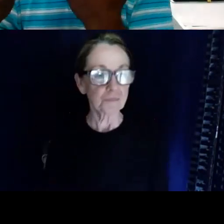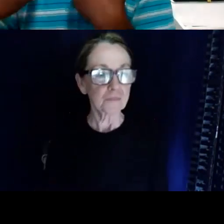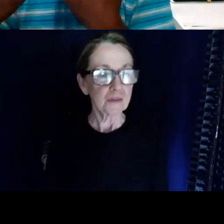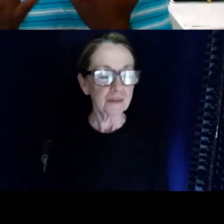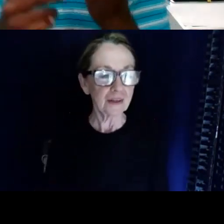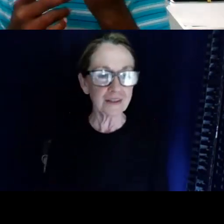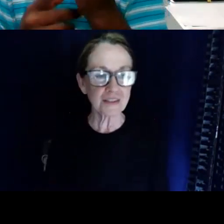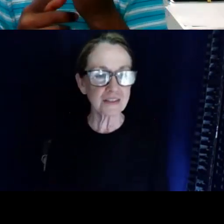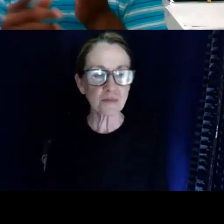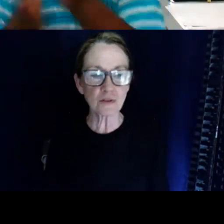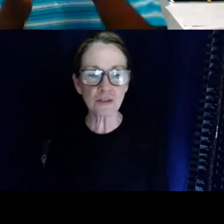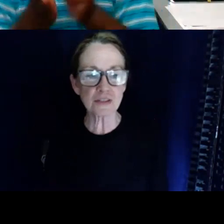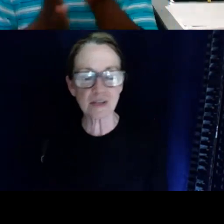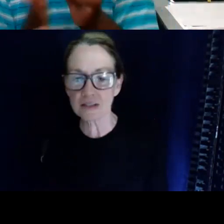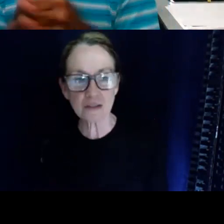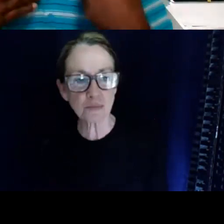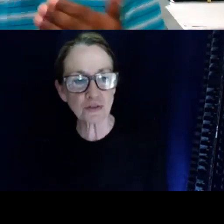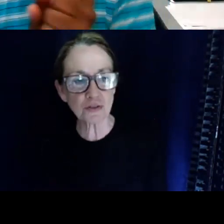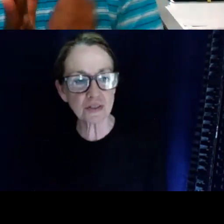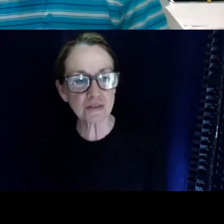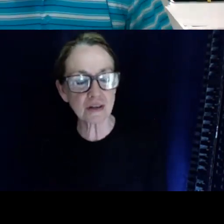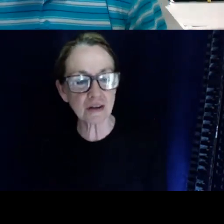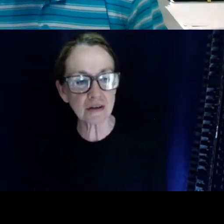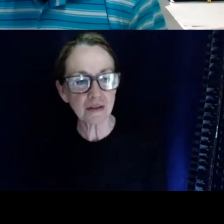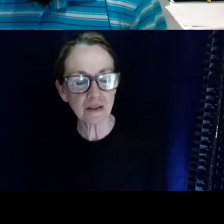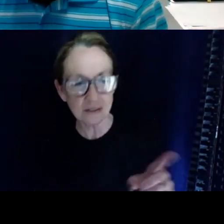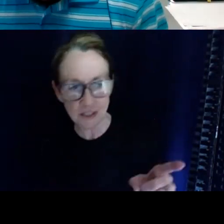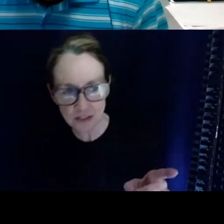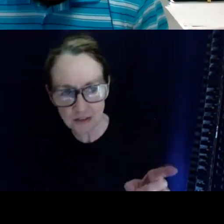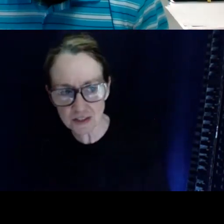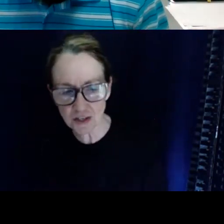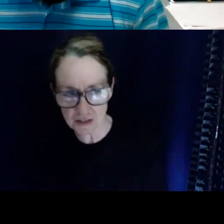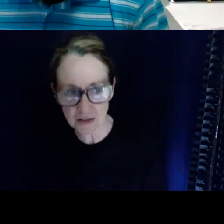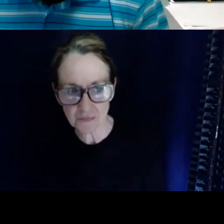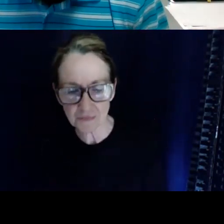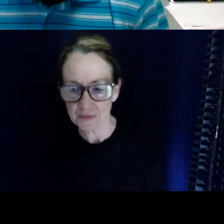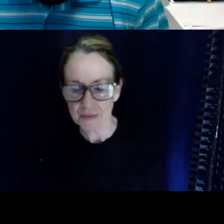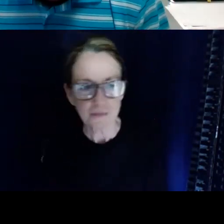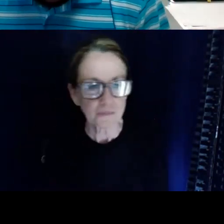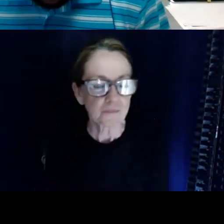I'M HAPPY TO SHARE MY SCREEN AND SHOW THE MINUTES WHEN WE GET TO THAT POINT IF YOU WOULD LIKE. YES, THAT WOULD BE GREAT. THANK YOU.